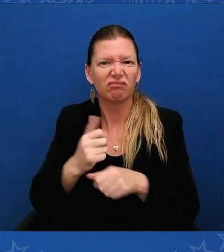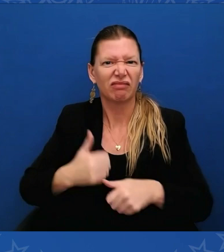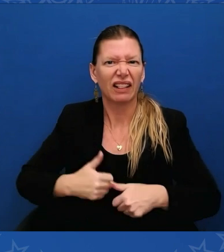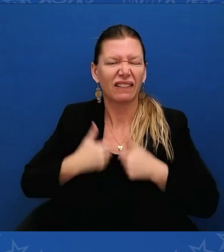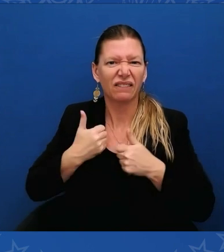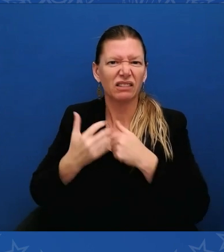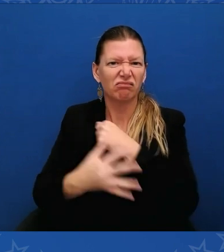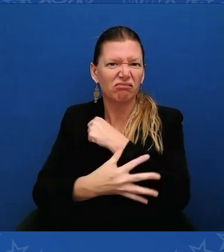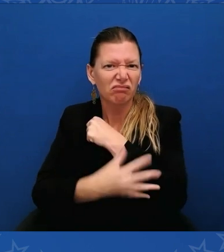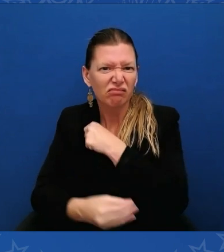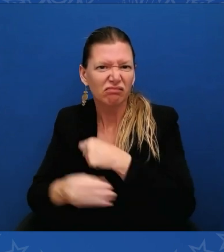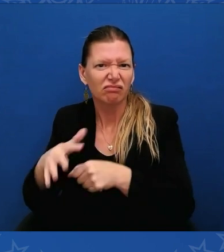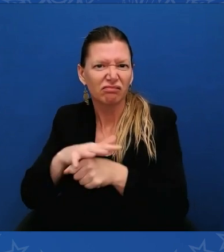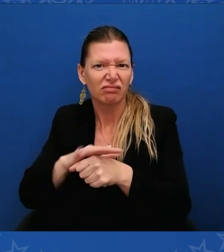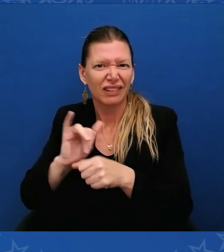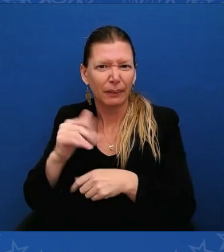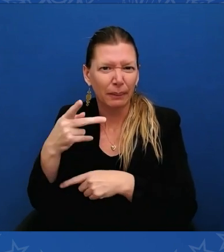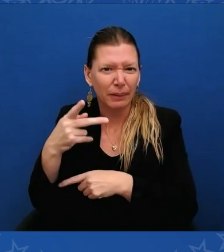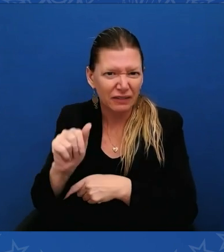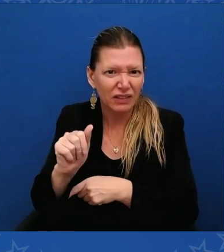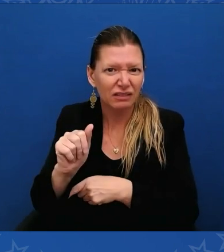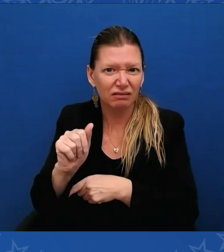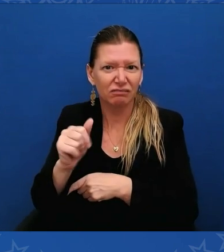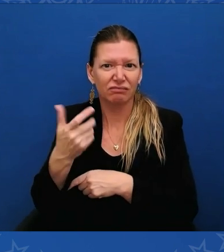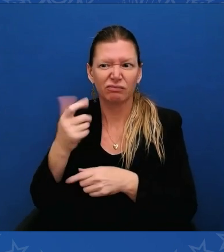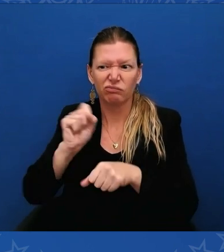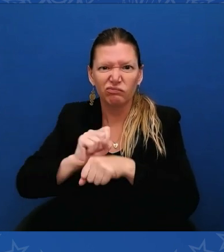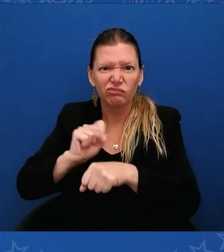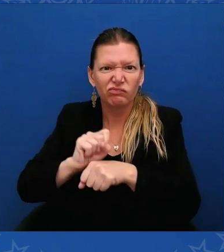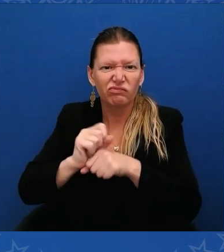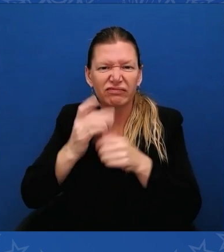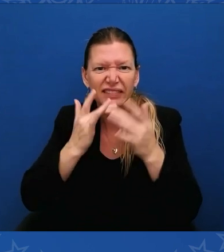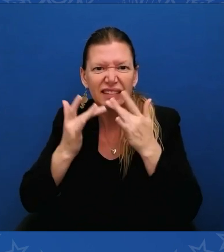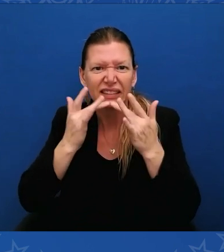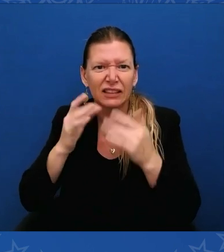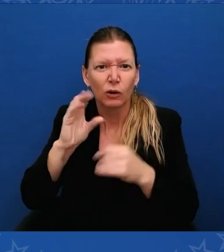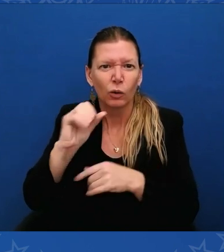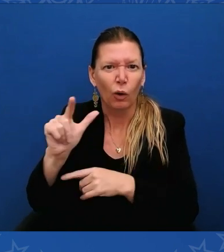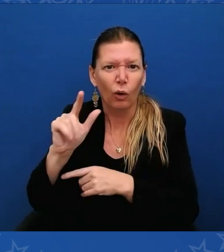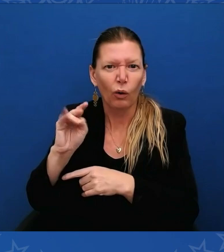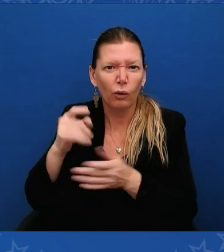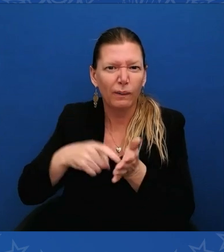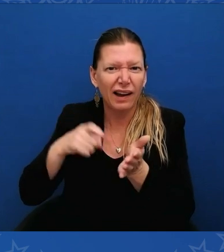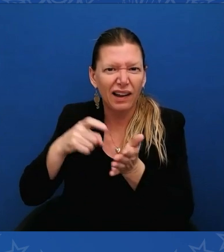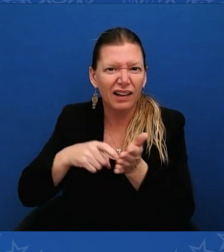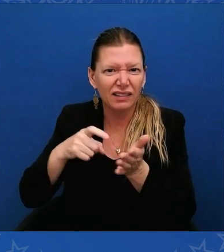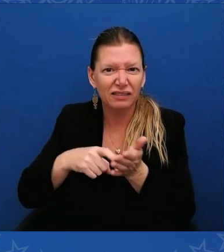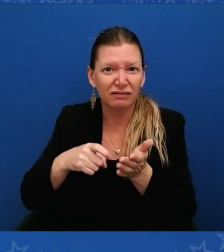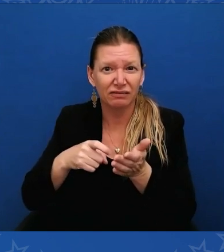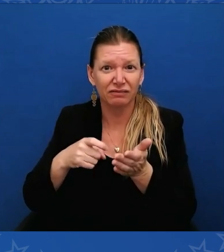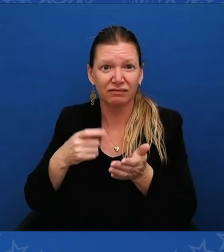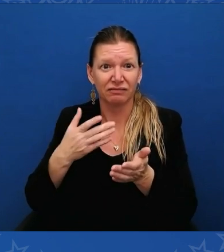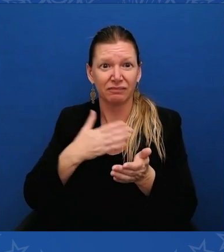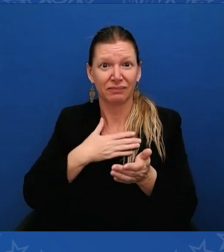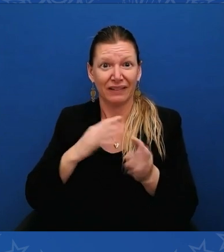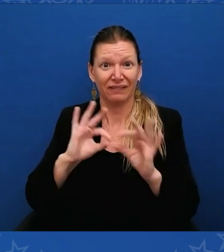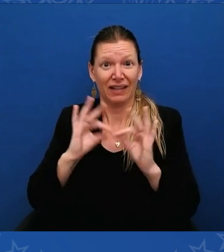My family Bible, the saf- -- same Bible we -- my ancestors brought across the ocean sits on my table in my Oval Office.